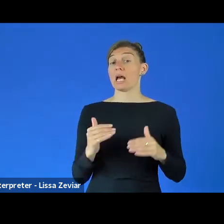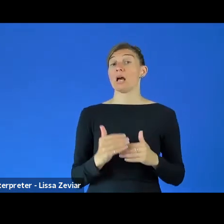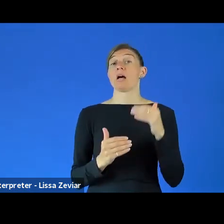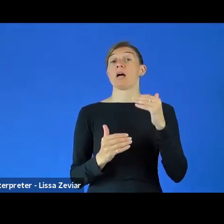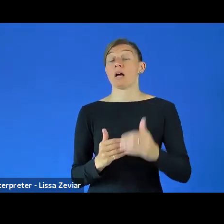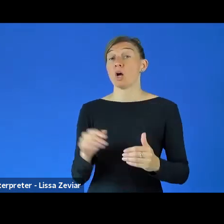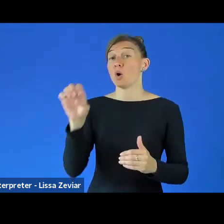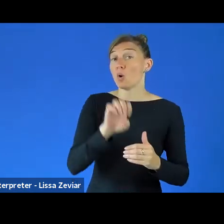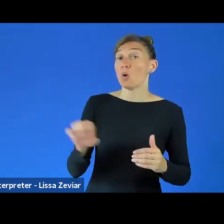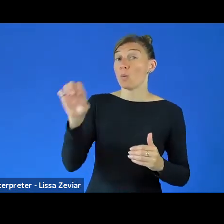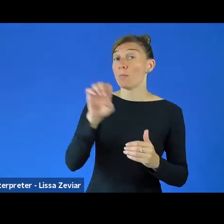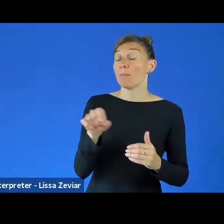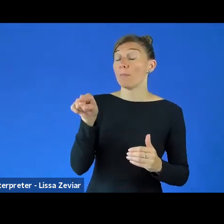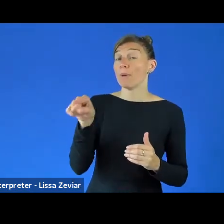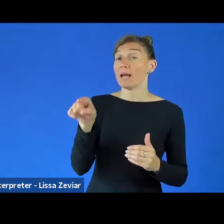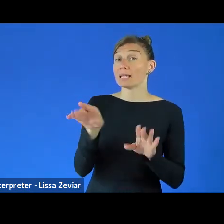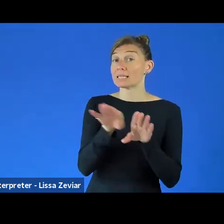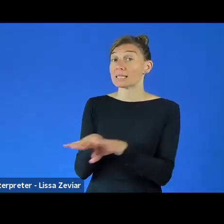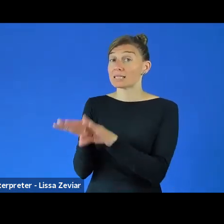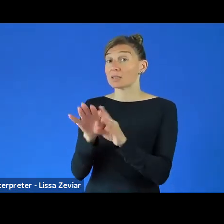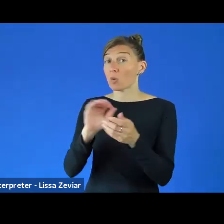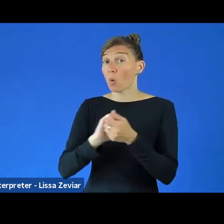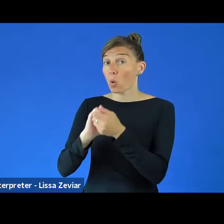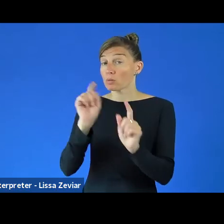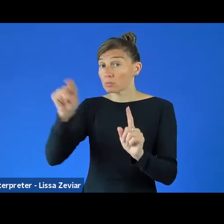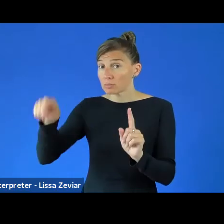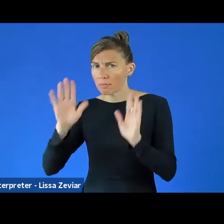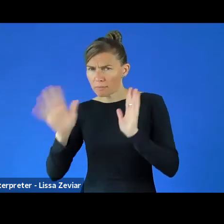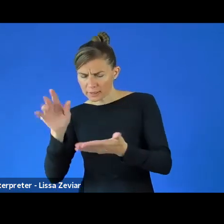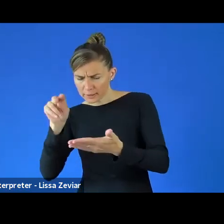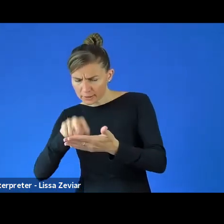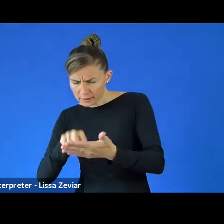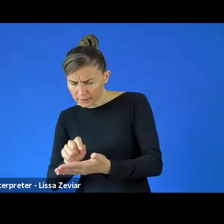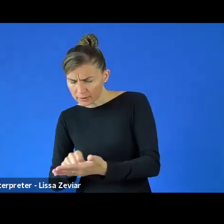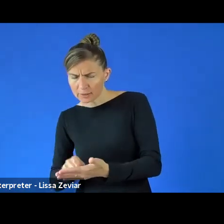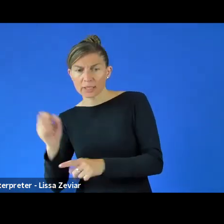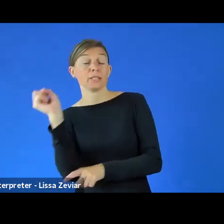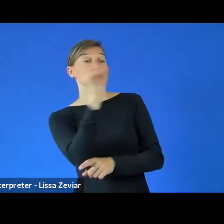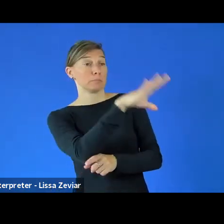they need to send comments and decide whether they accept or reject these requests